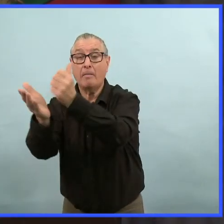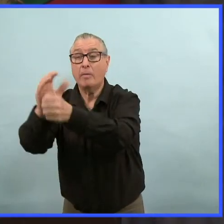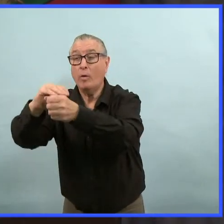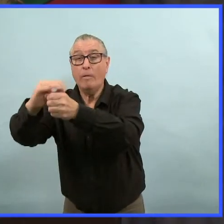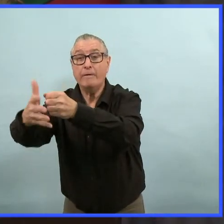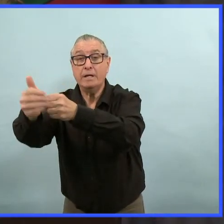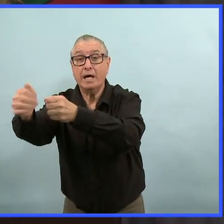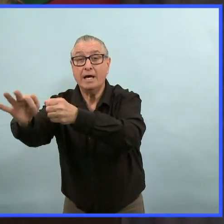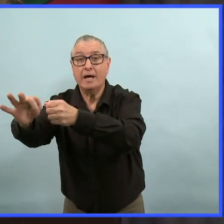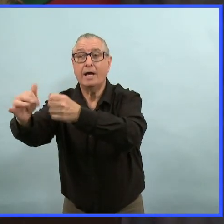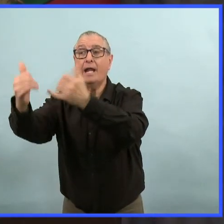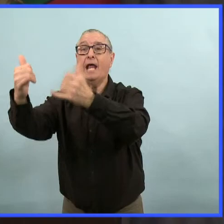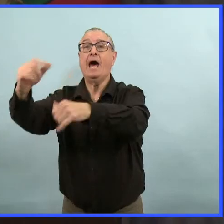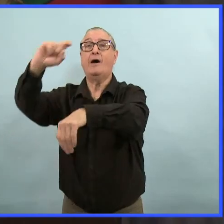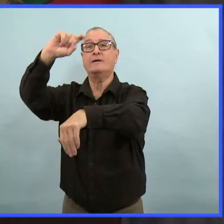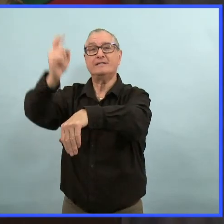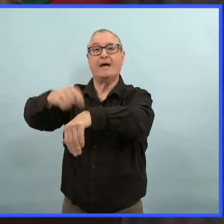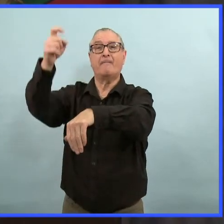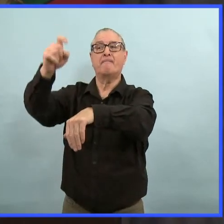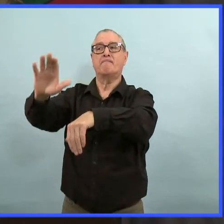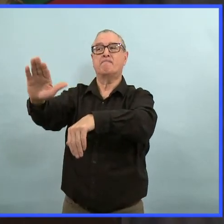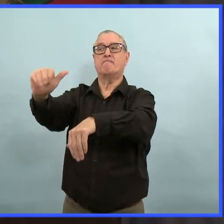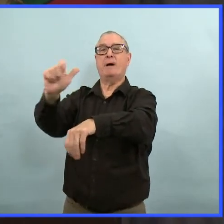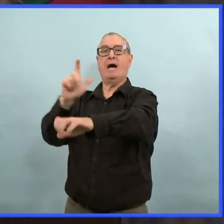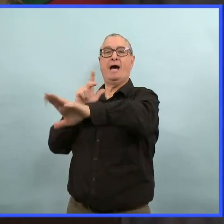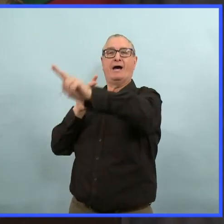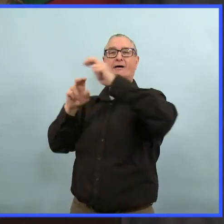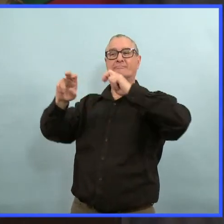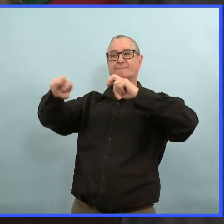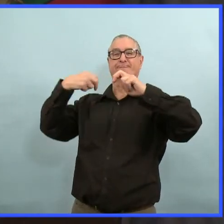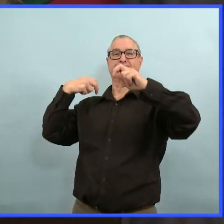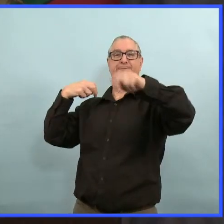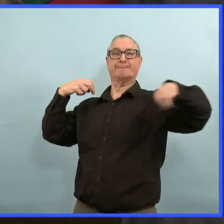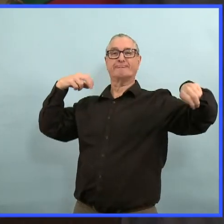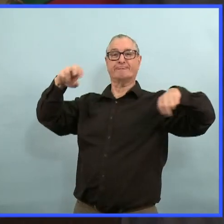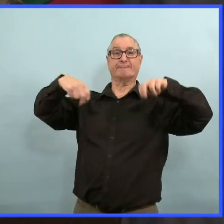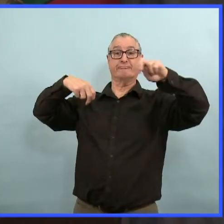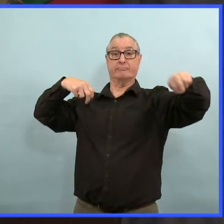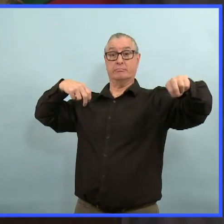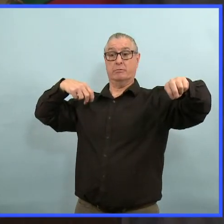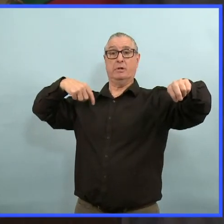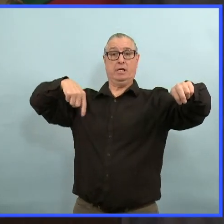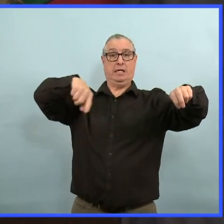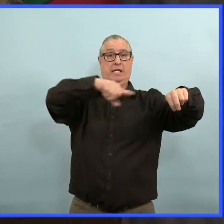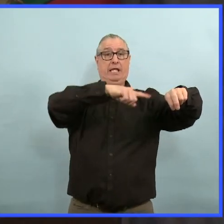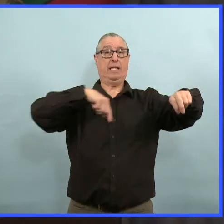for us to restart those surgeries and dr matiers talked about the prioritization list that we have